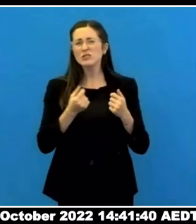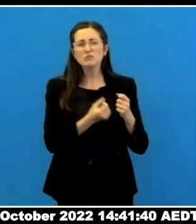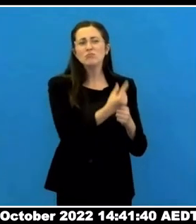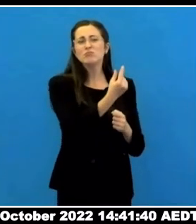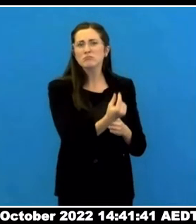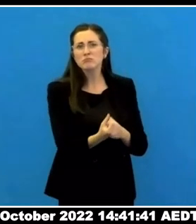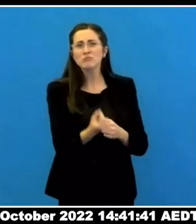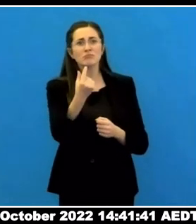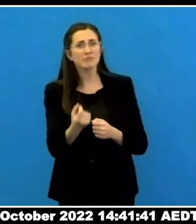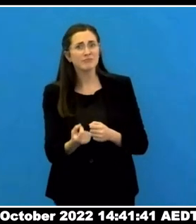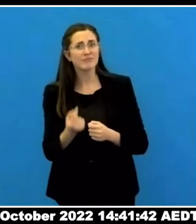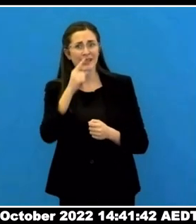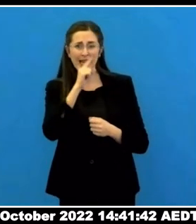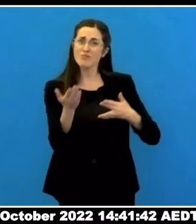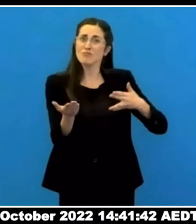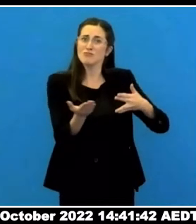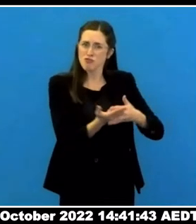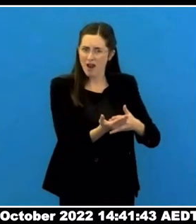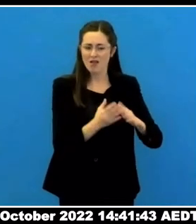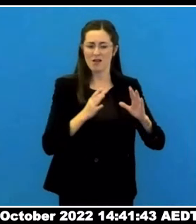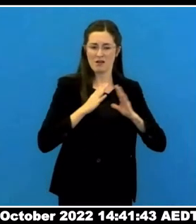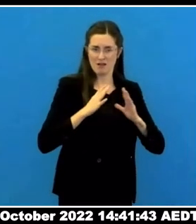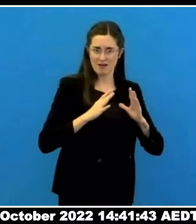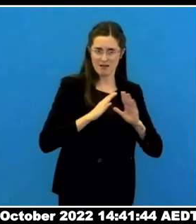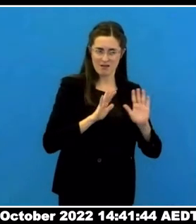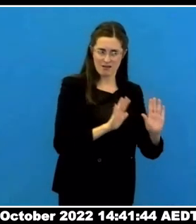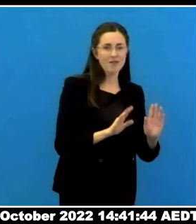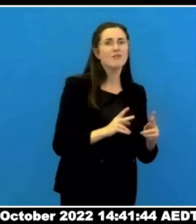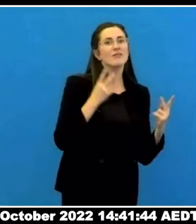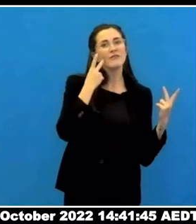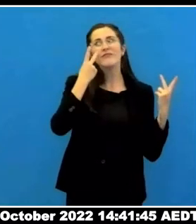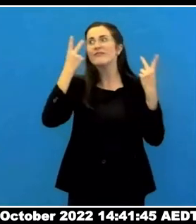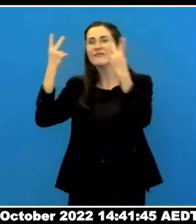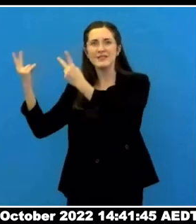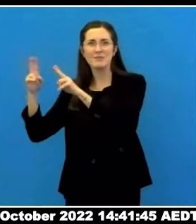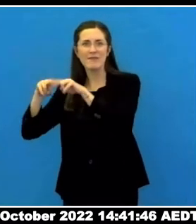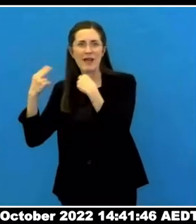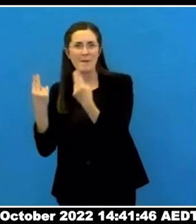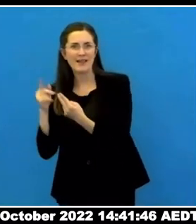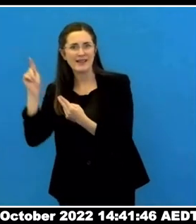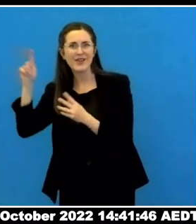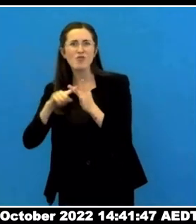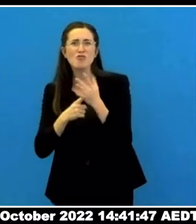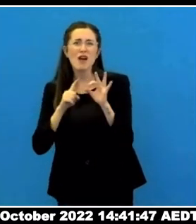from caring for our daughter and for me to be able to visit my family for a few weeks in Iraq.